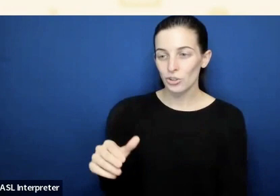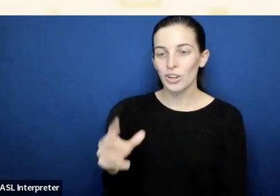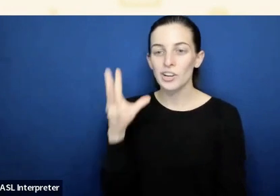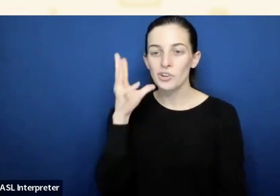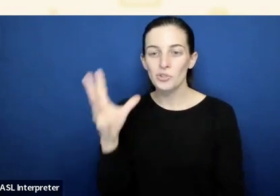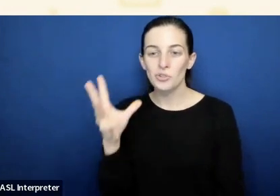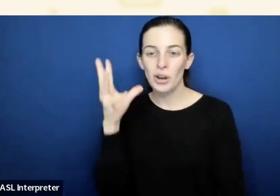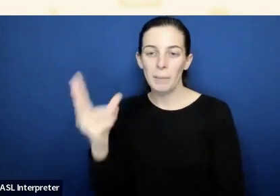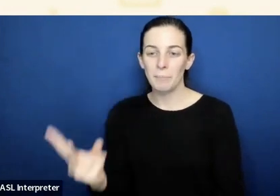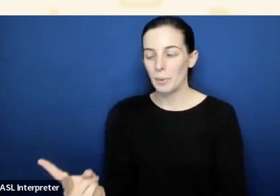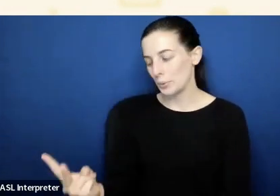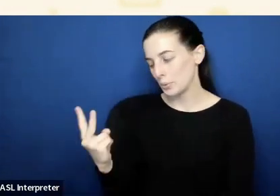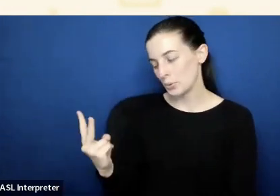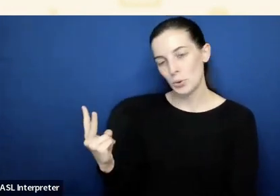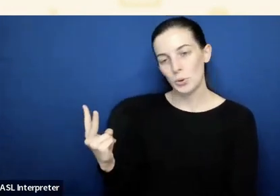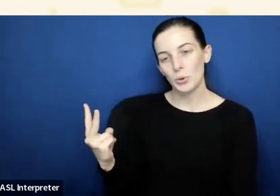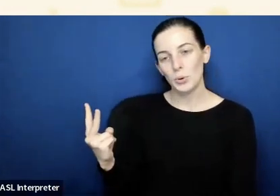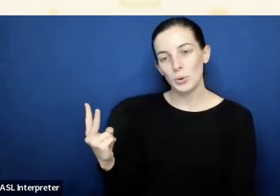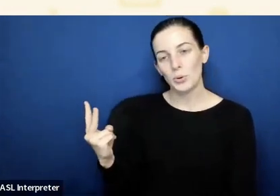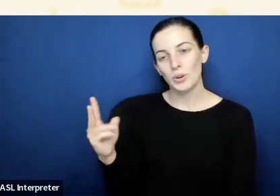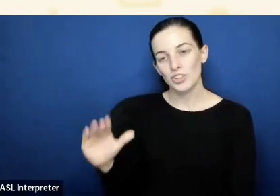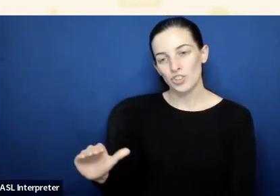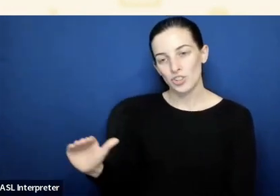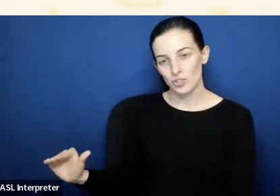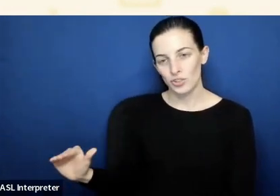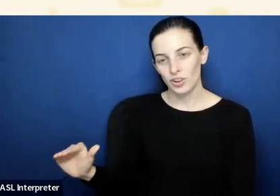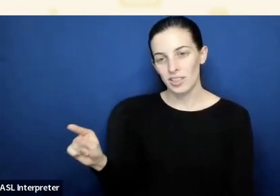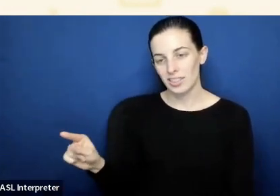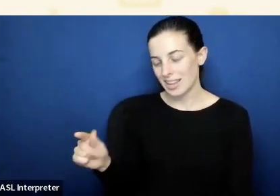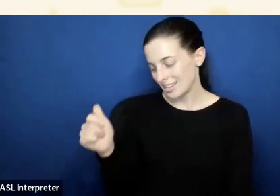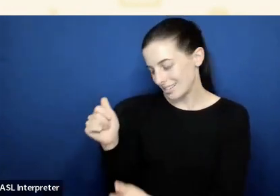Each of them are enriching my life in unique ways